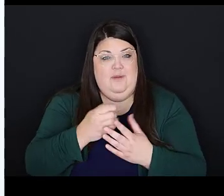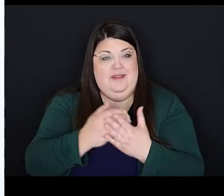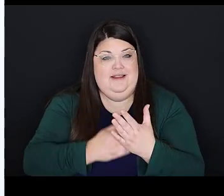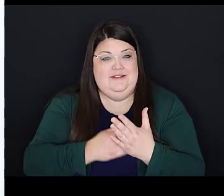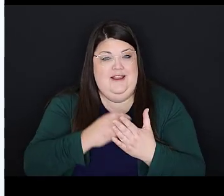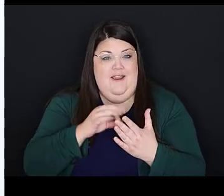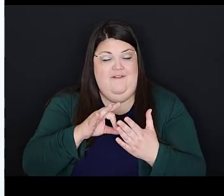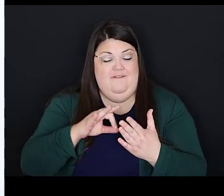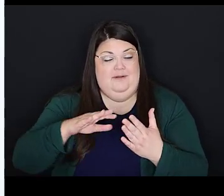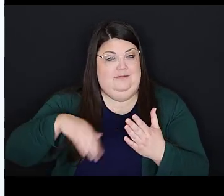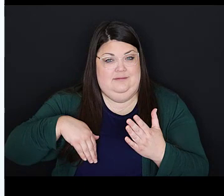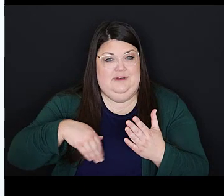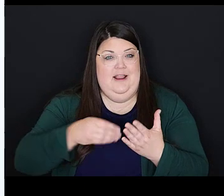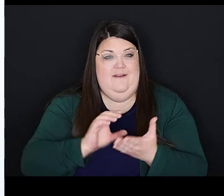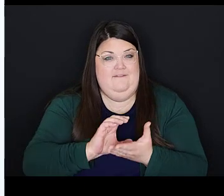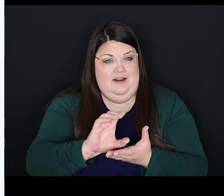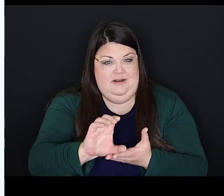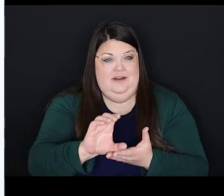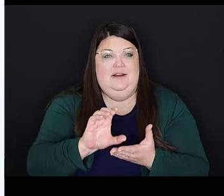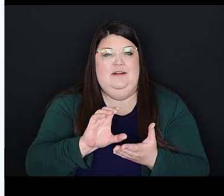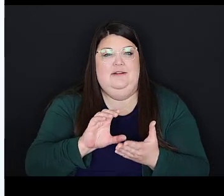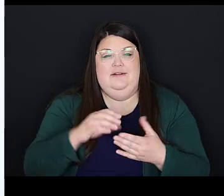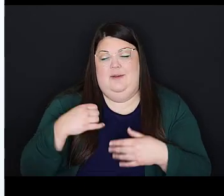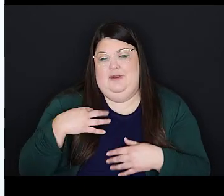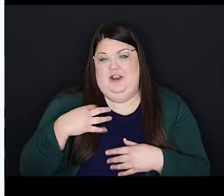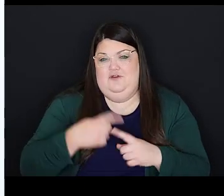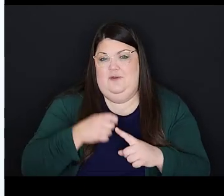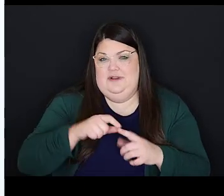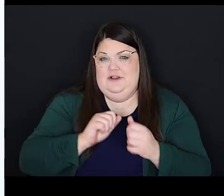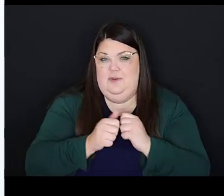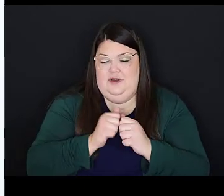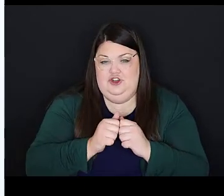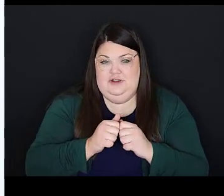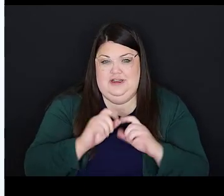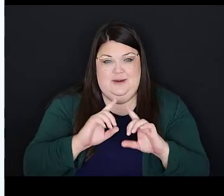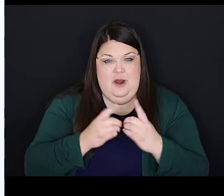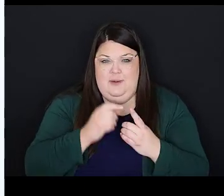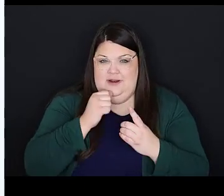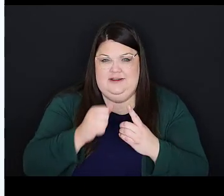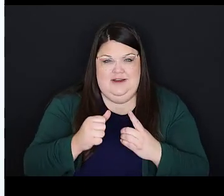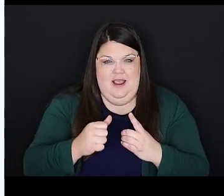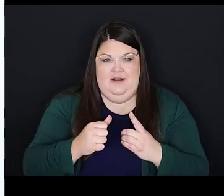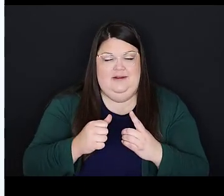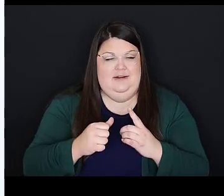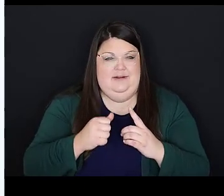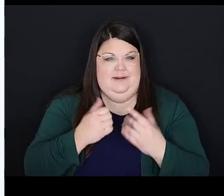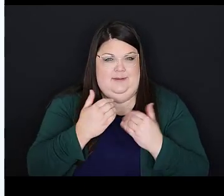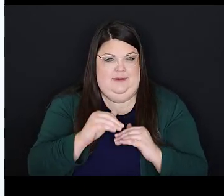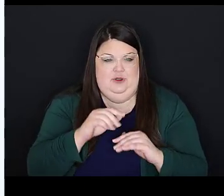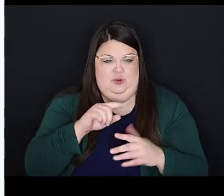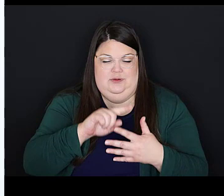applications from this competition. The Department is not bound by any estimates in this notice.